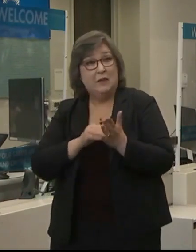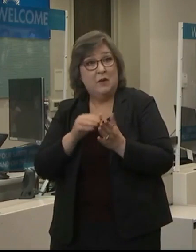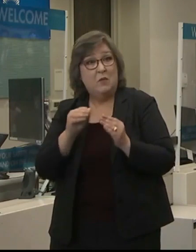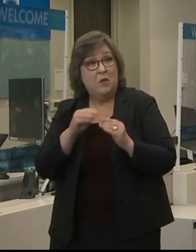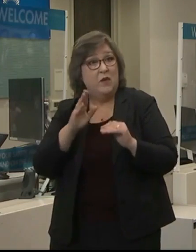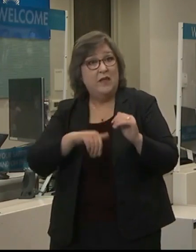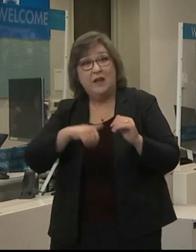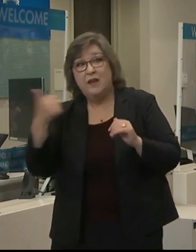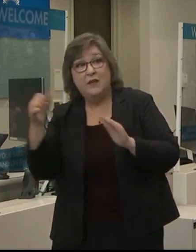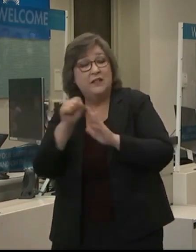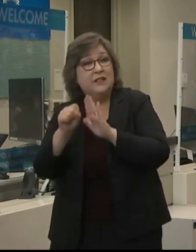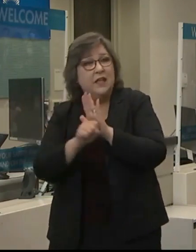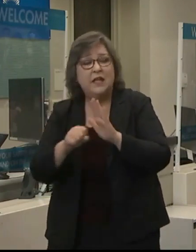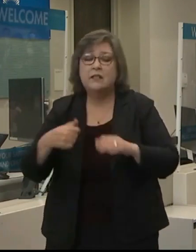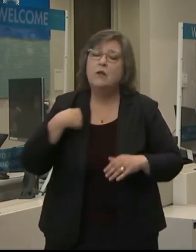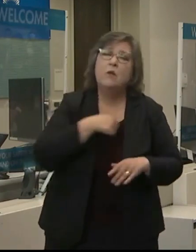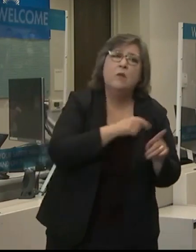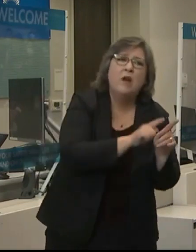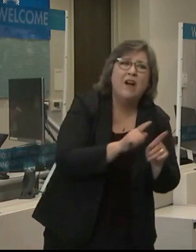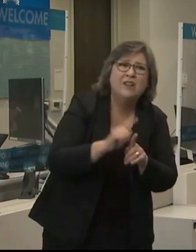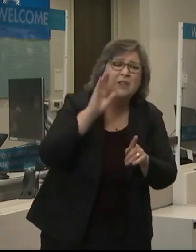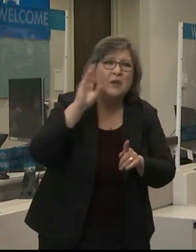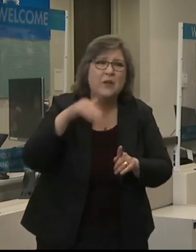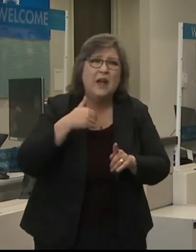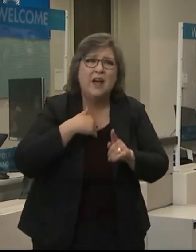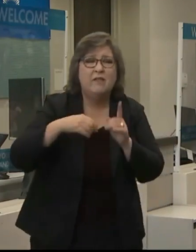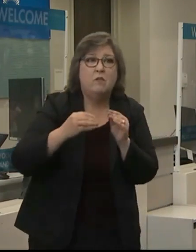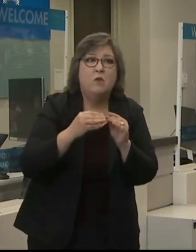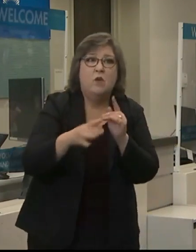increase in positivity rate. We're mindful of the efficiency of the delta